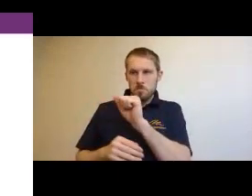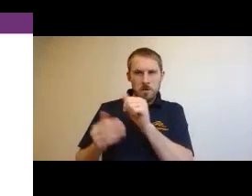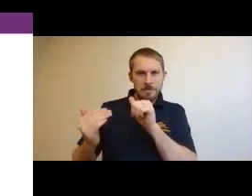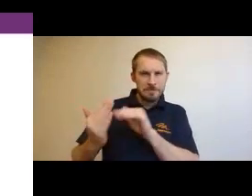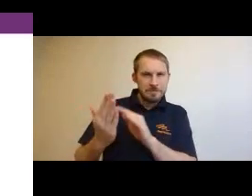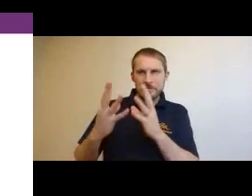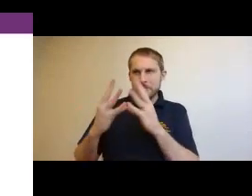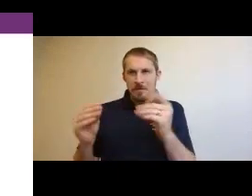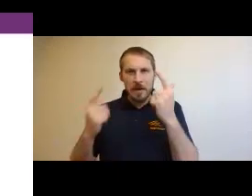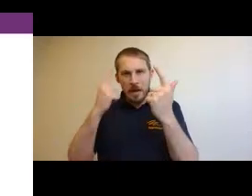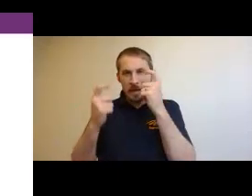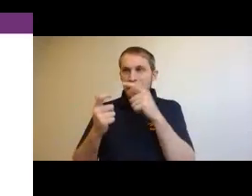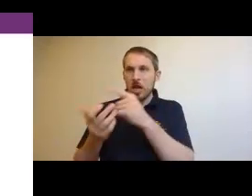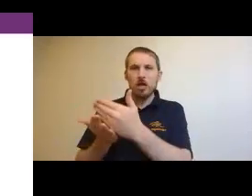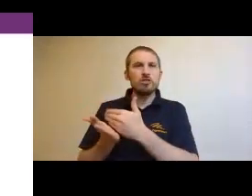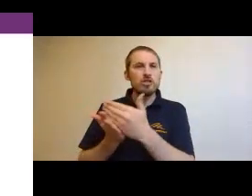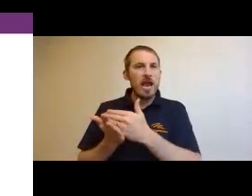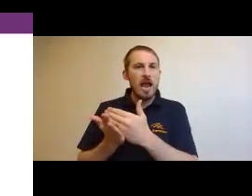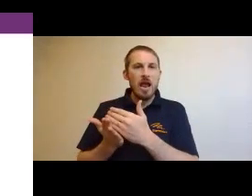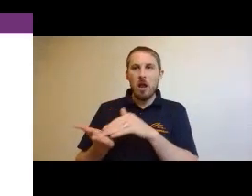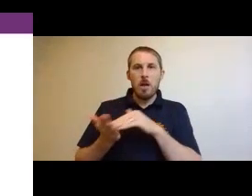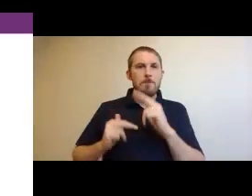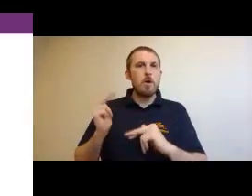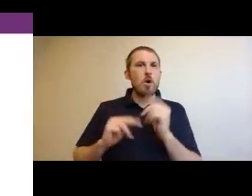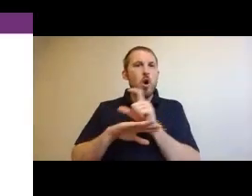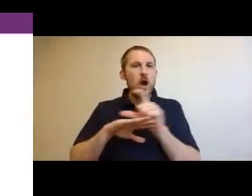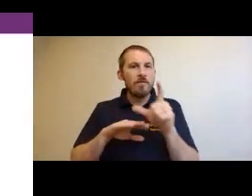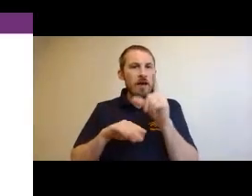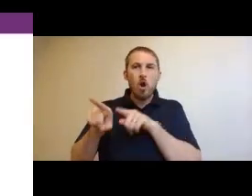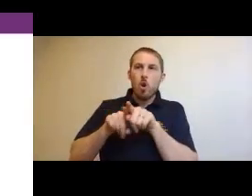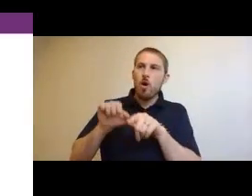confidence, learning from others, and sometimes even